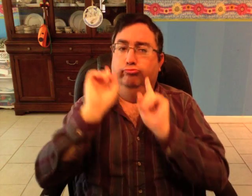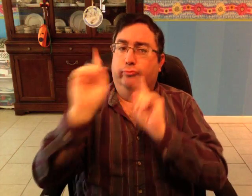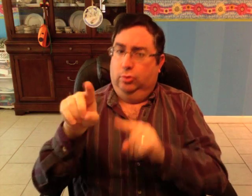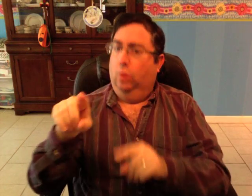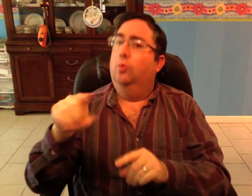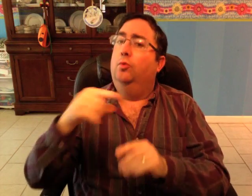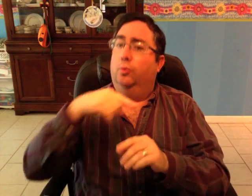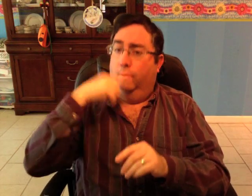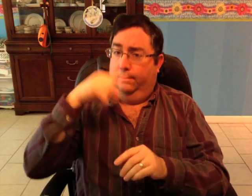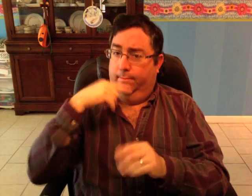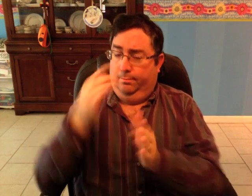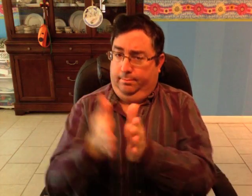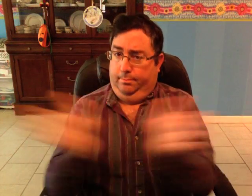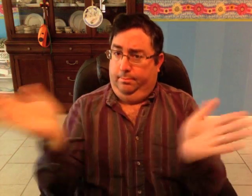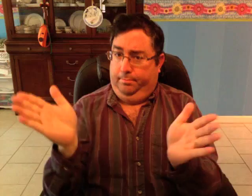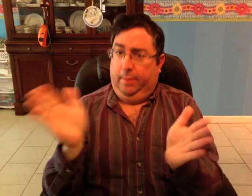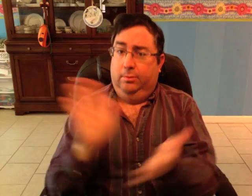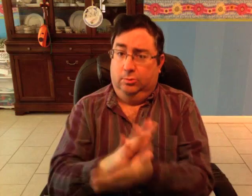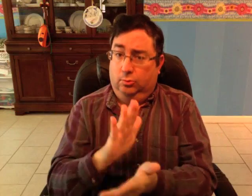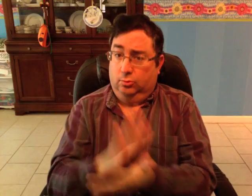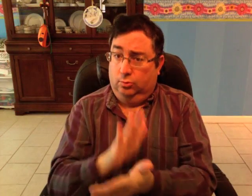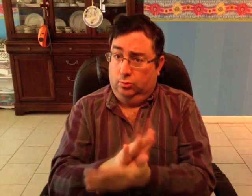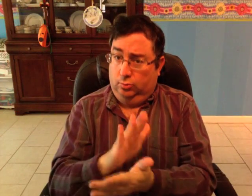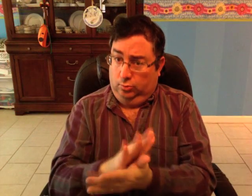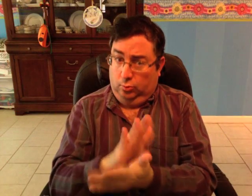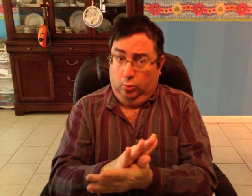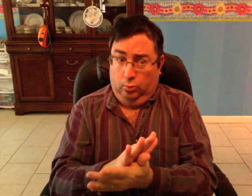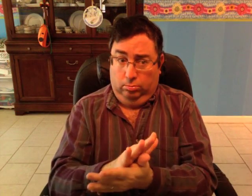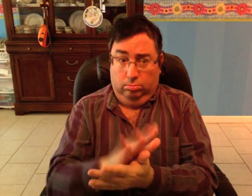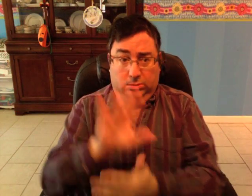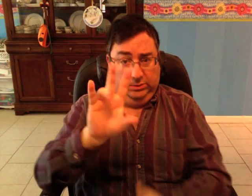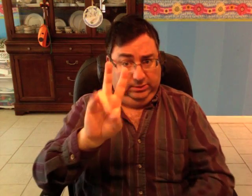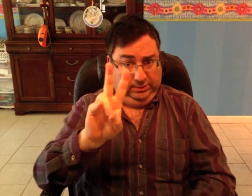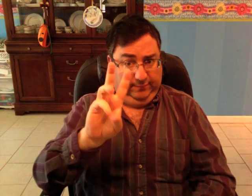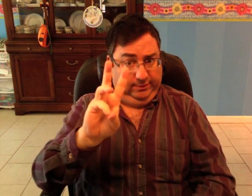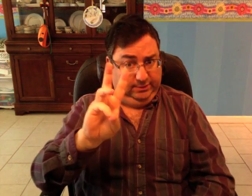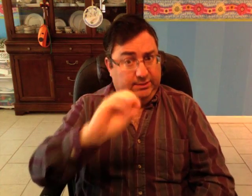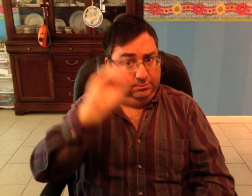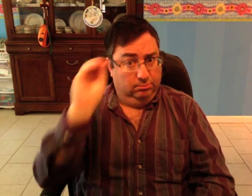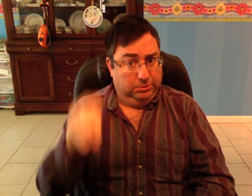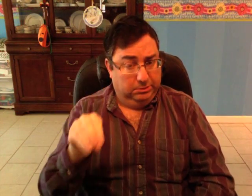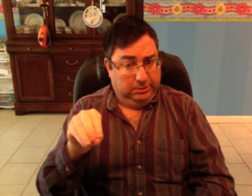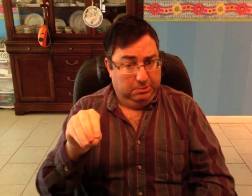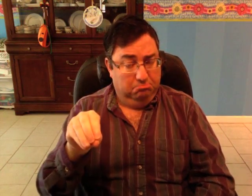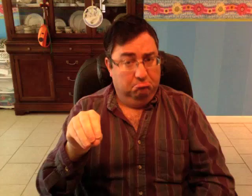to public schools. That's 76 percent.